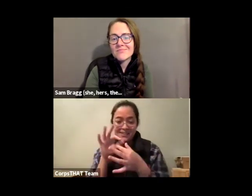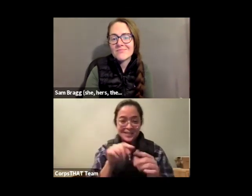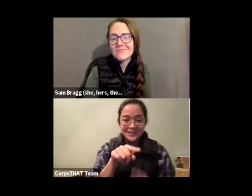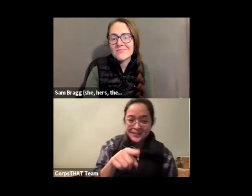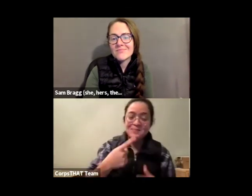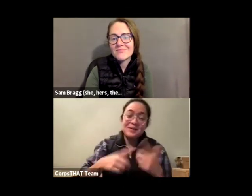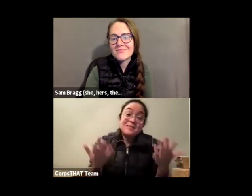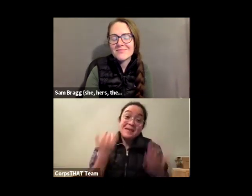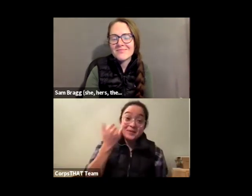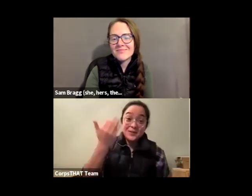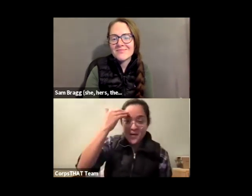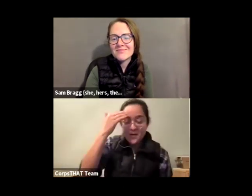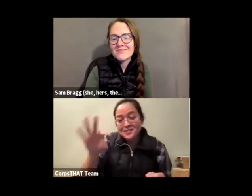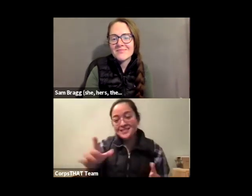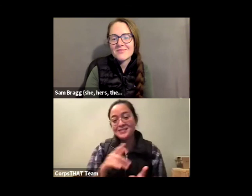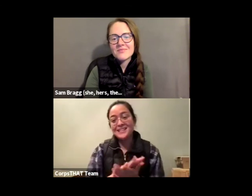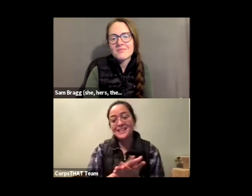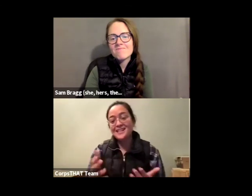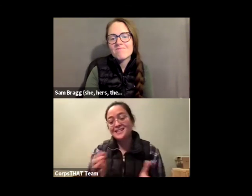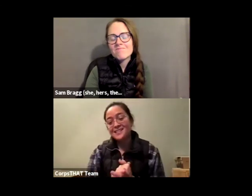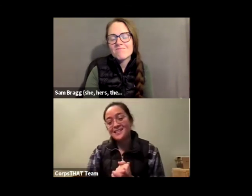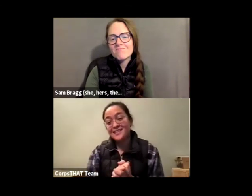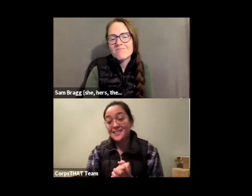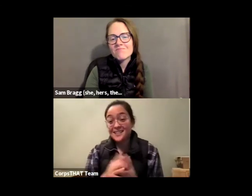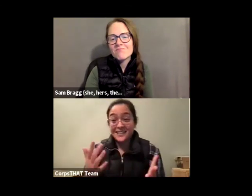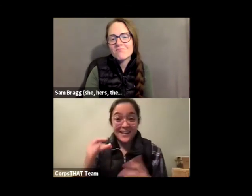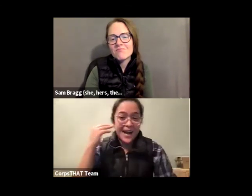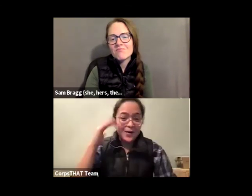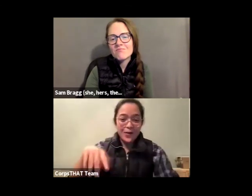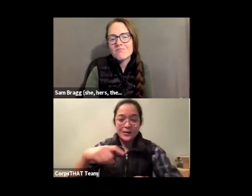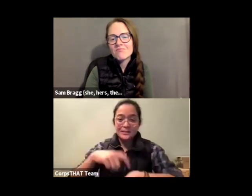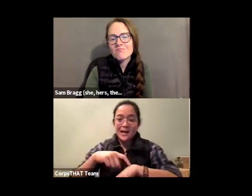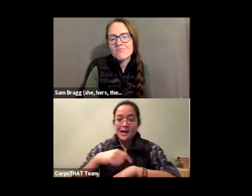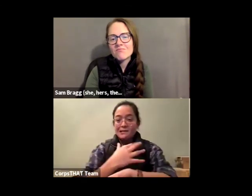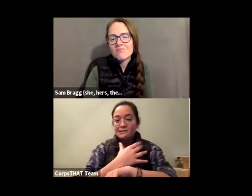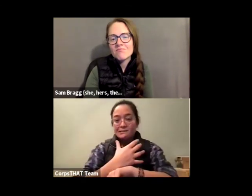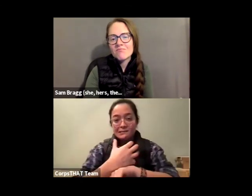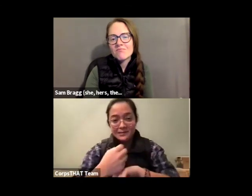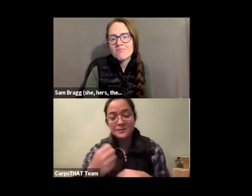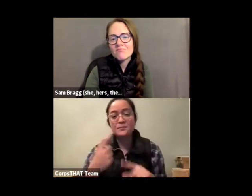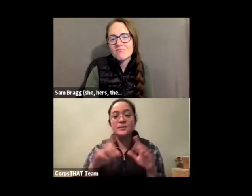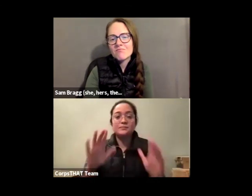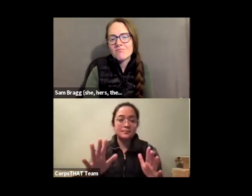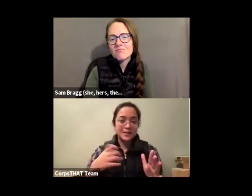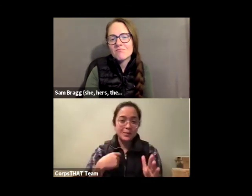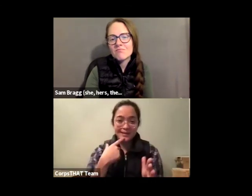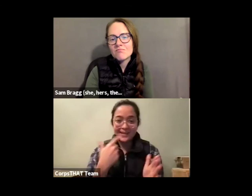um so i don't know if you specifically know but if you did it'd be nice to find more deaf instructors